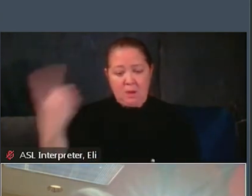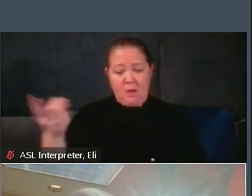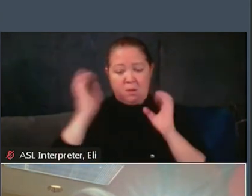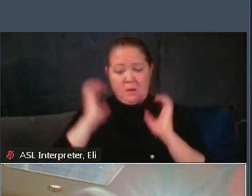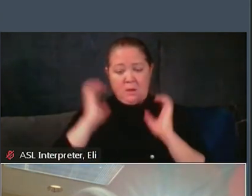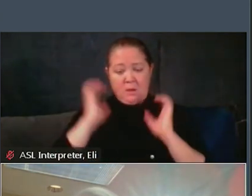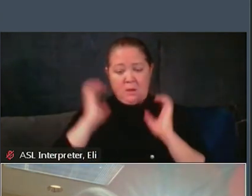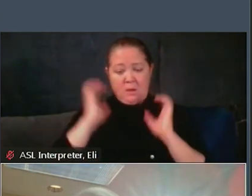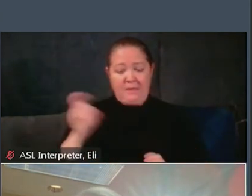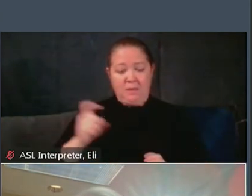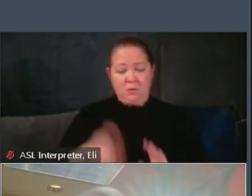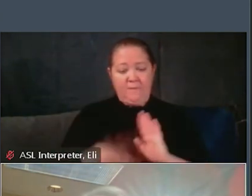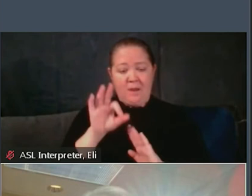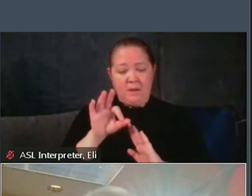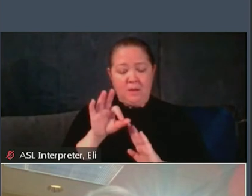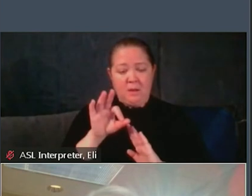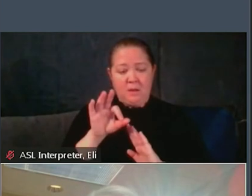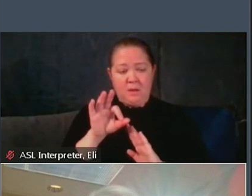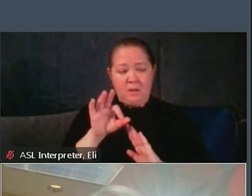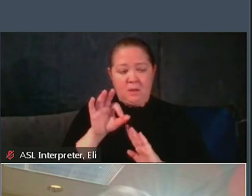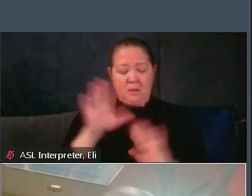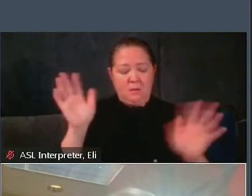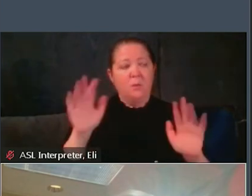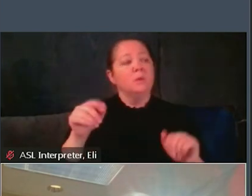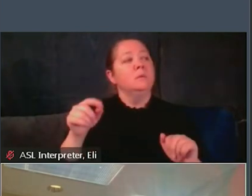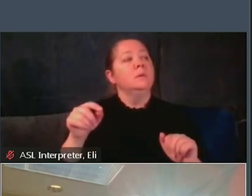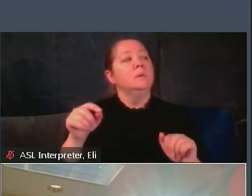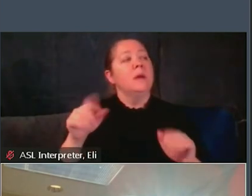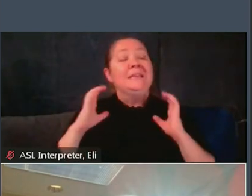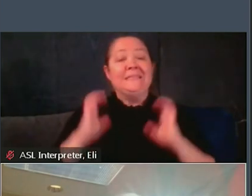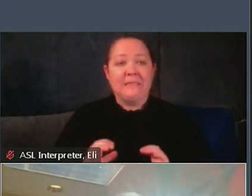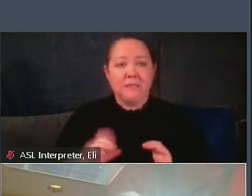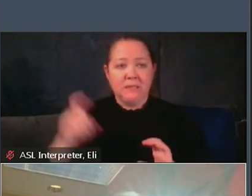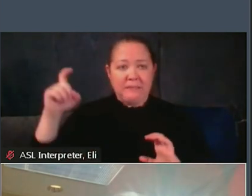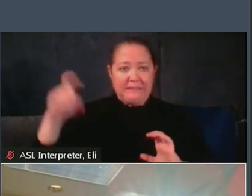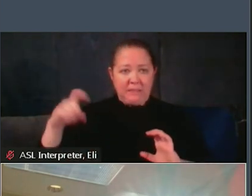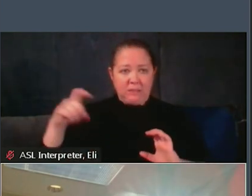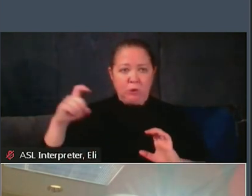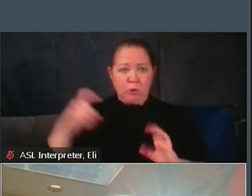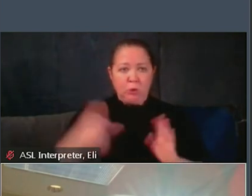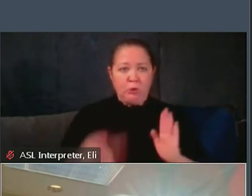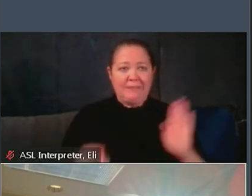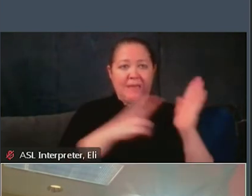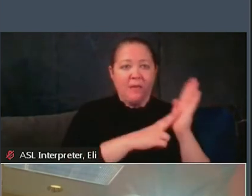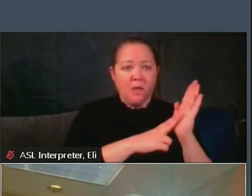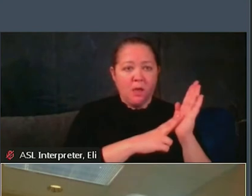the citizens need to sign up as a person of record because that's the tool we have for the planning board for a citizen